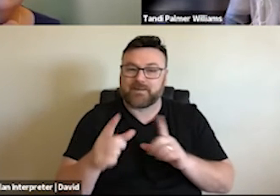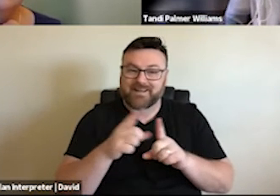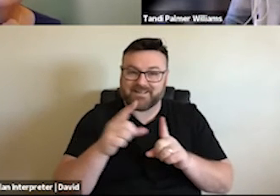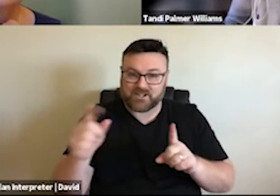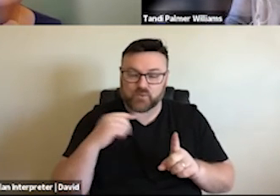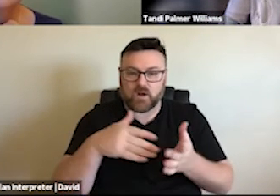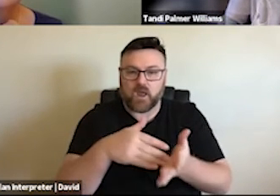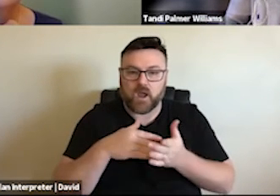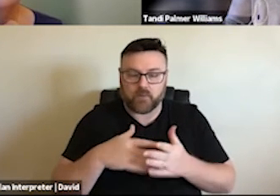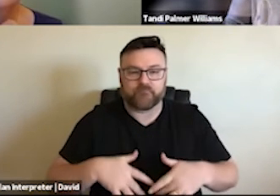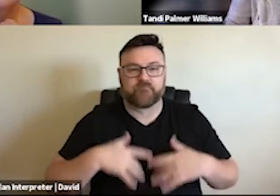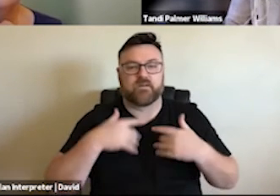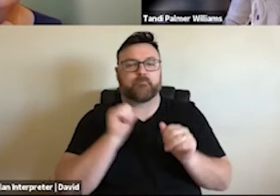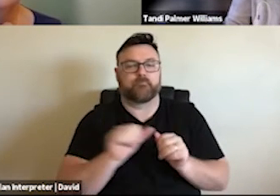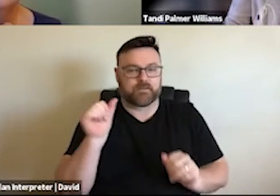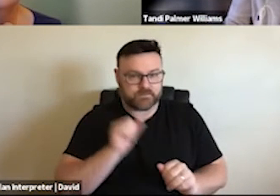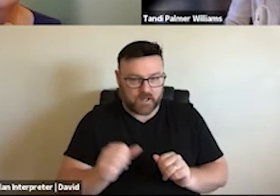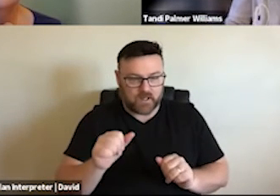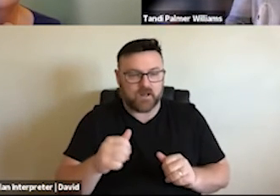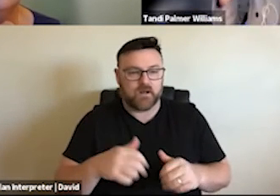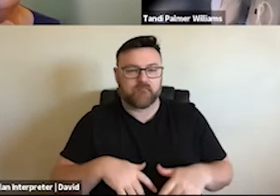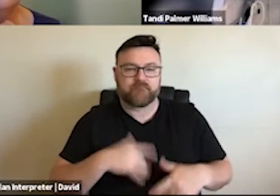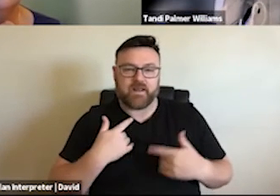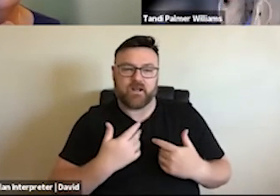connection, and showing support.